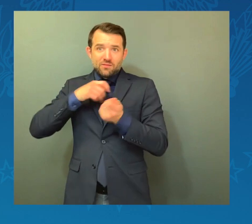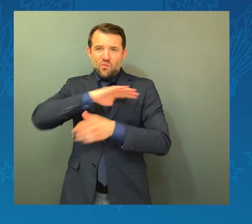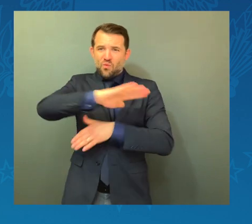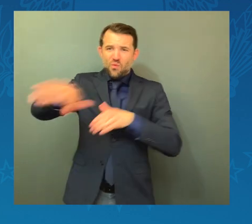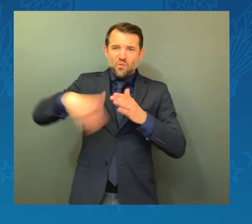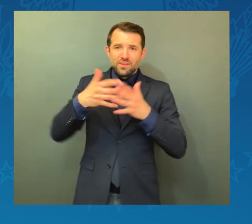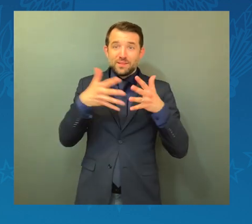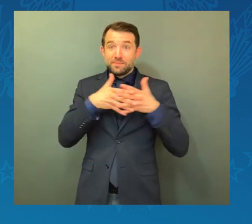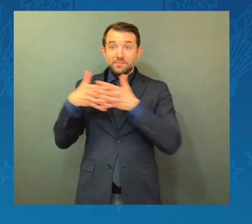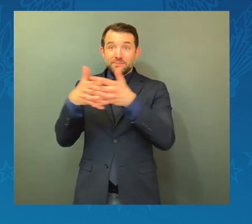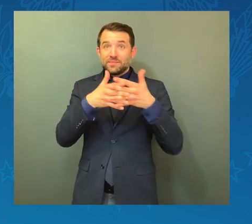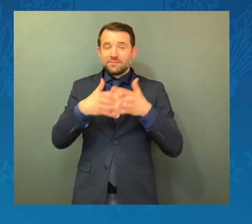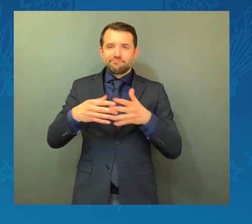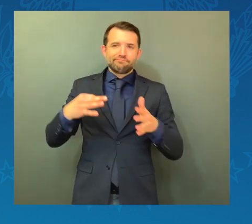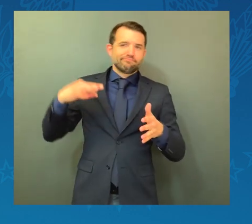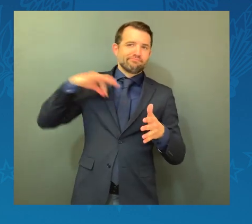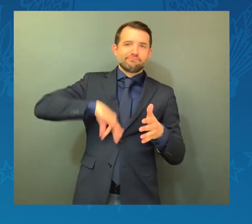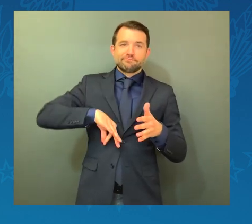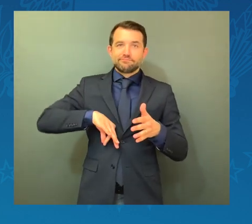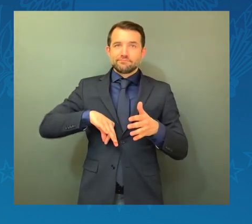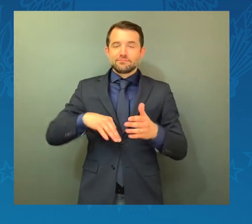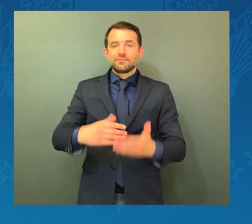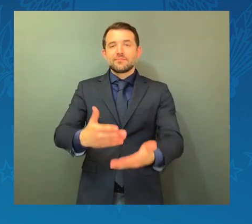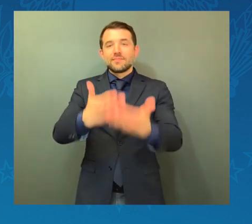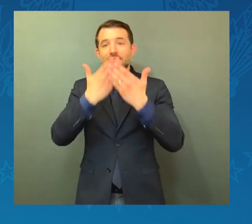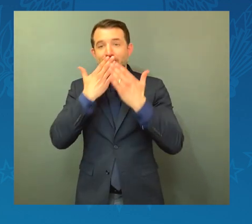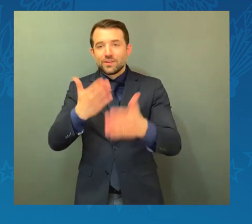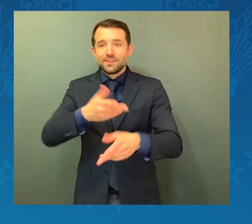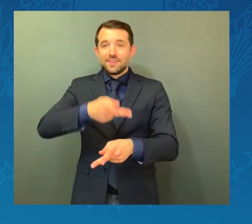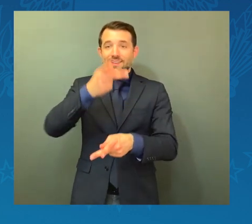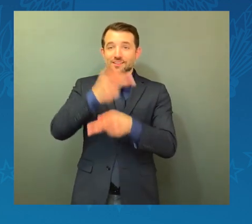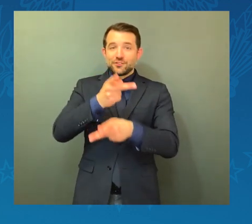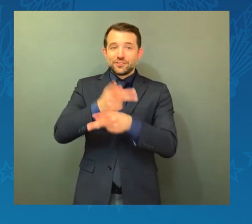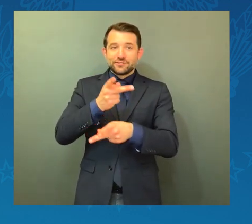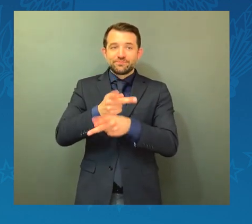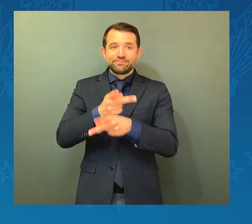Thank you all very much. Take care. Thank you.